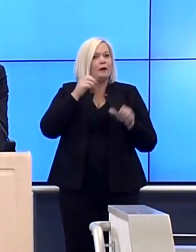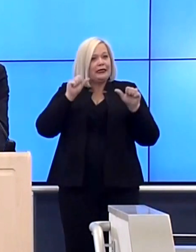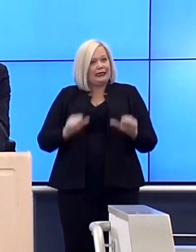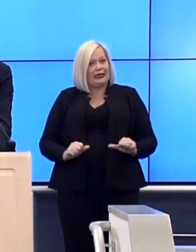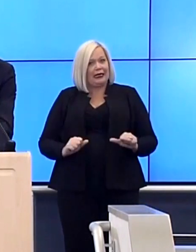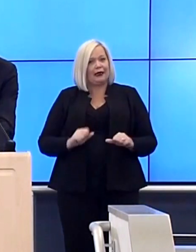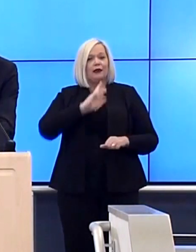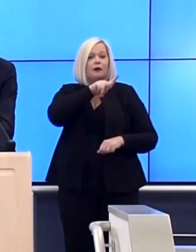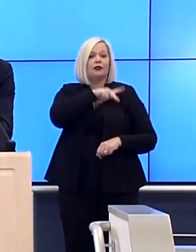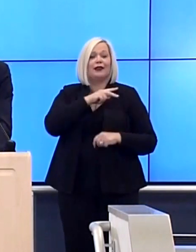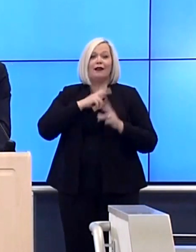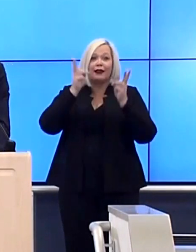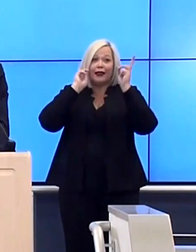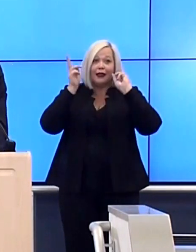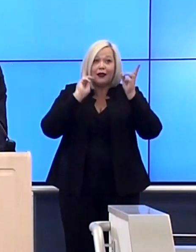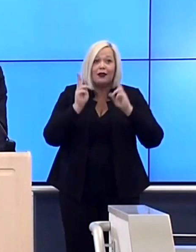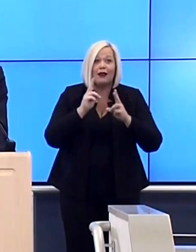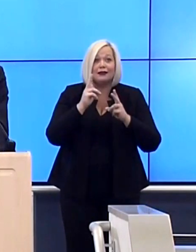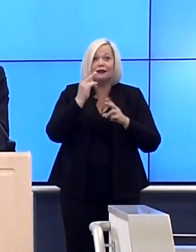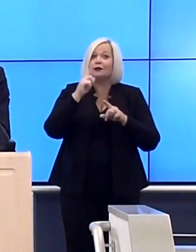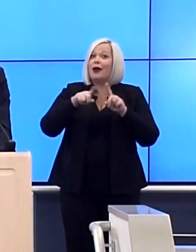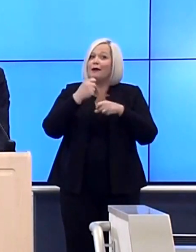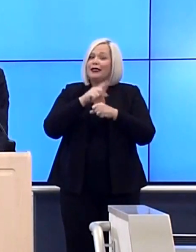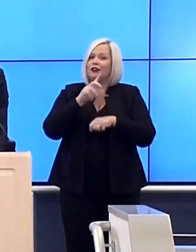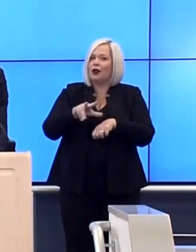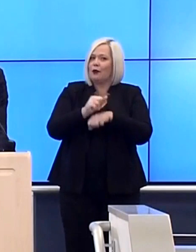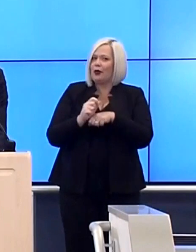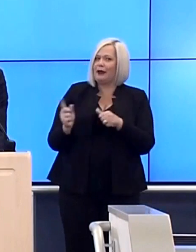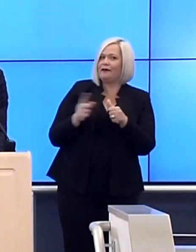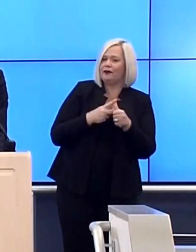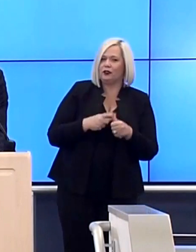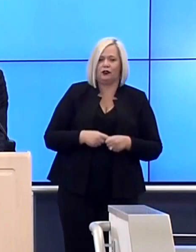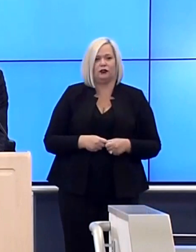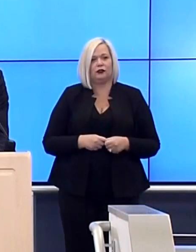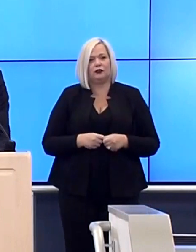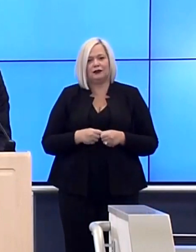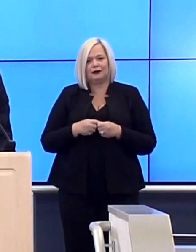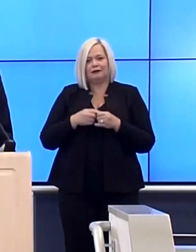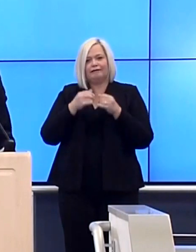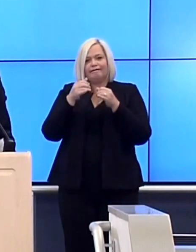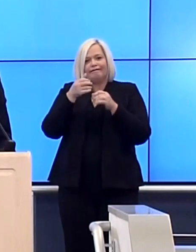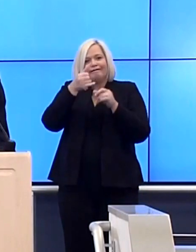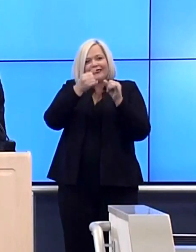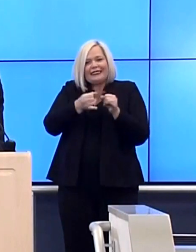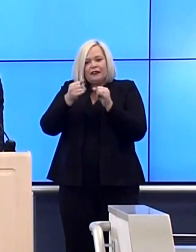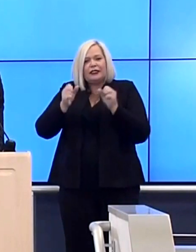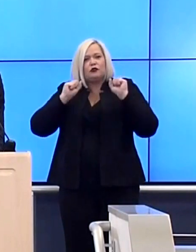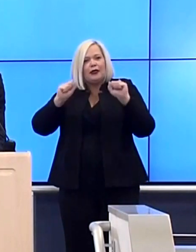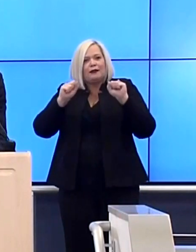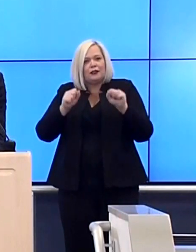CAPACITY, TAKEOUT FROM A RESTAURANT OR BAR, PERSONAL CARE RESTAURANT OR BAR, PERSONAL CARE SERVICES LIKE GETTING HAIR CUTS SERVICES LIKE GETTING HAIR CUTS BY APPOINTMENT, INDIVIDUALIZED